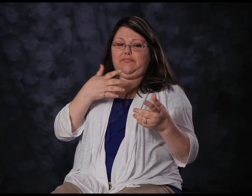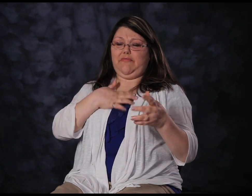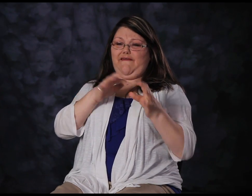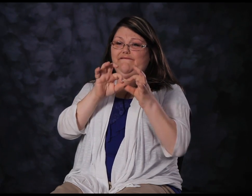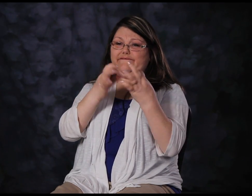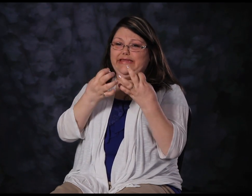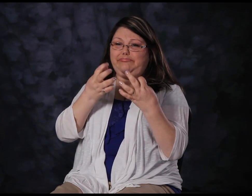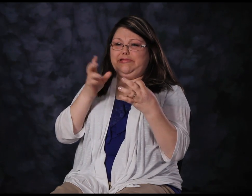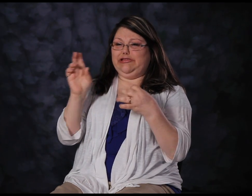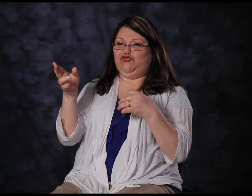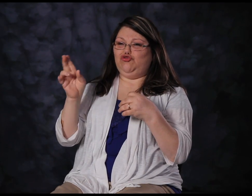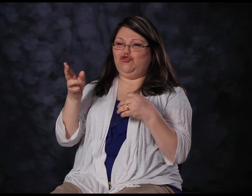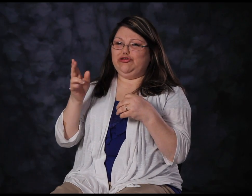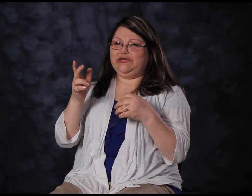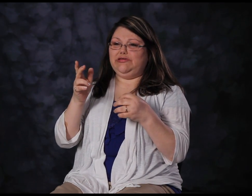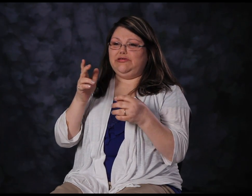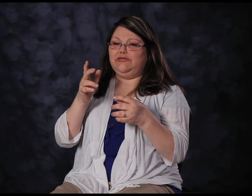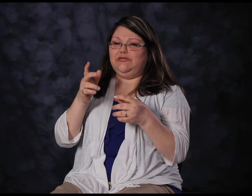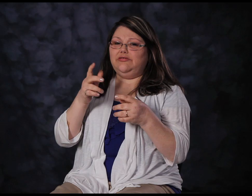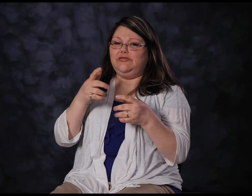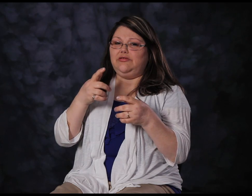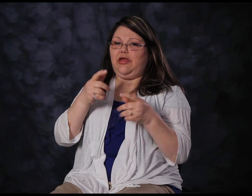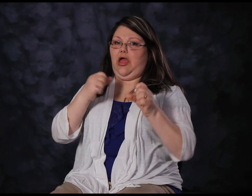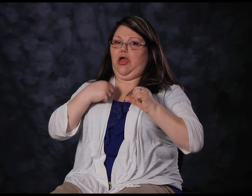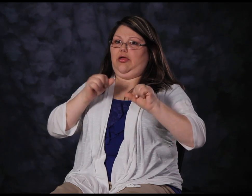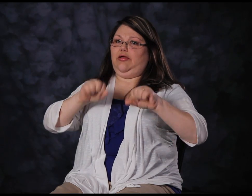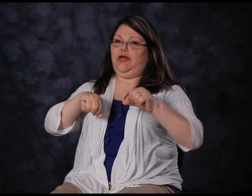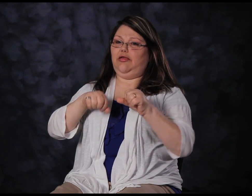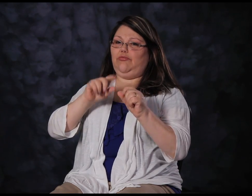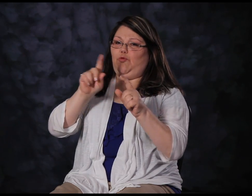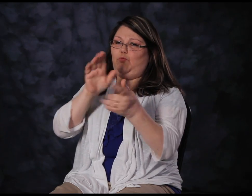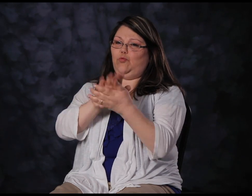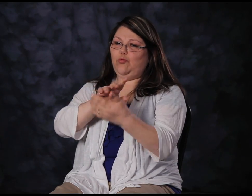But in the end I decided that I needed to go ahead and stick with my academic career